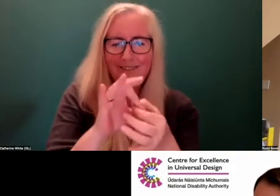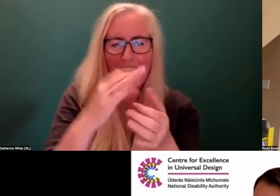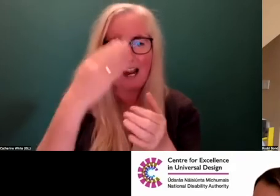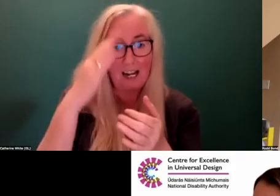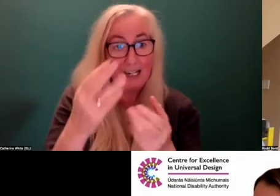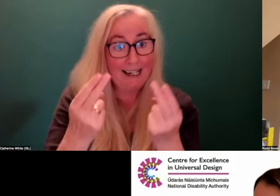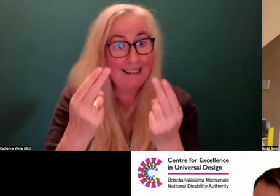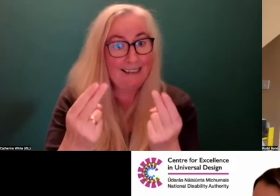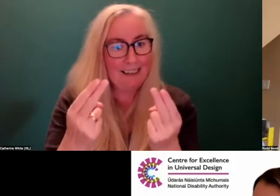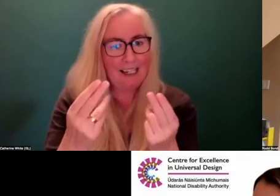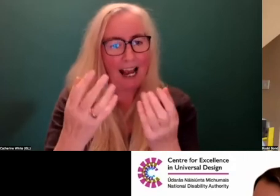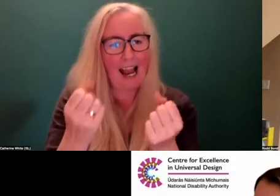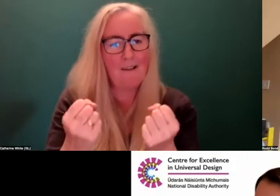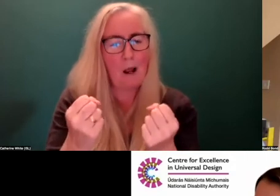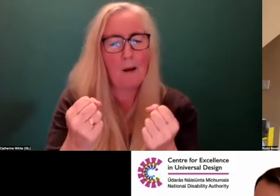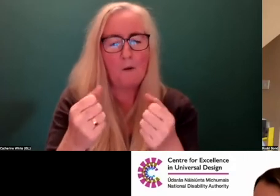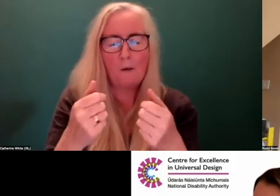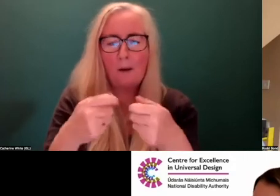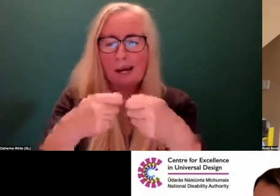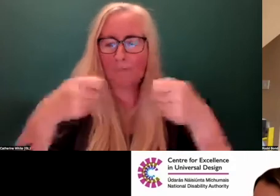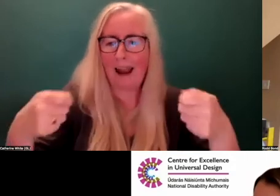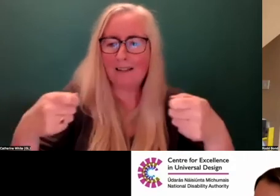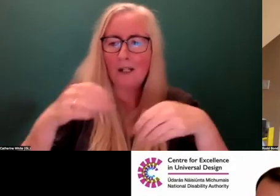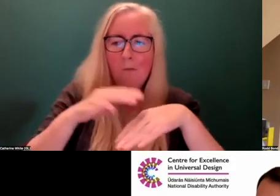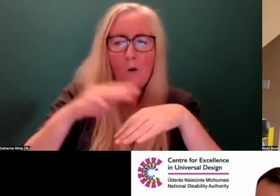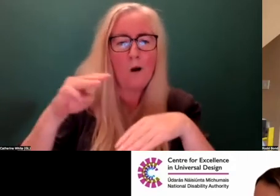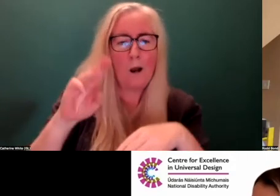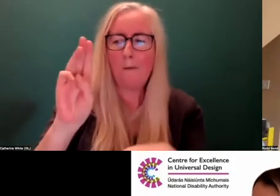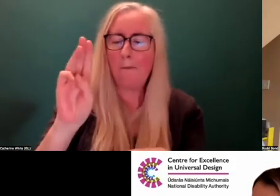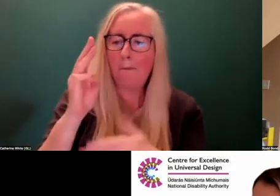Ireland, is there a need to widen the span of part M to drive home